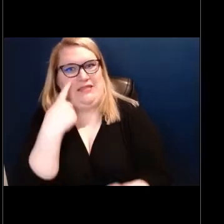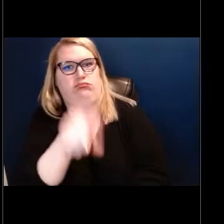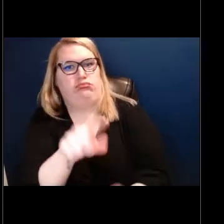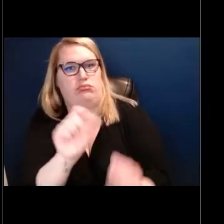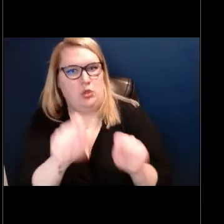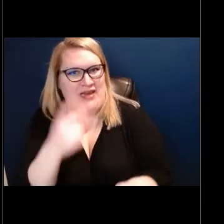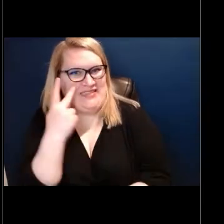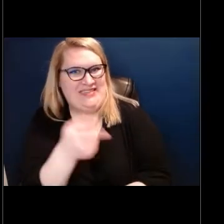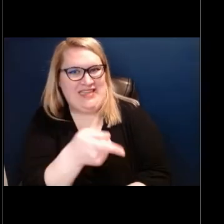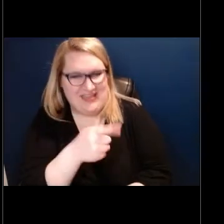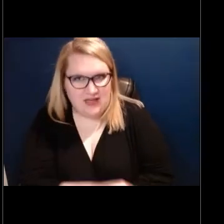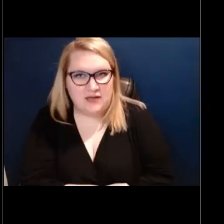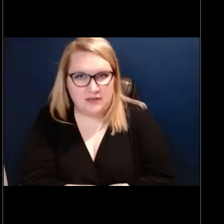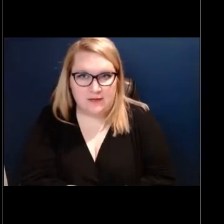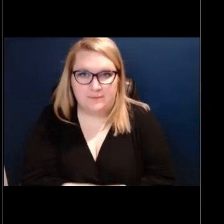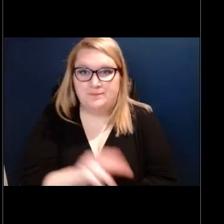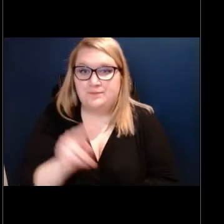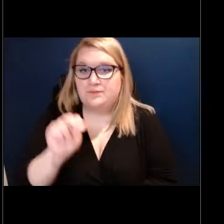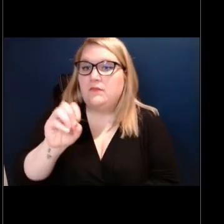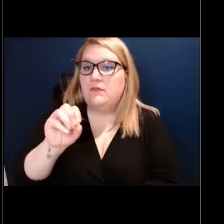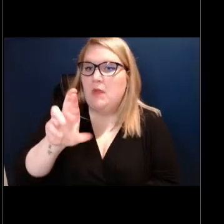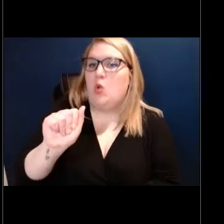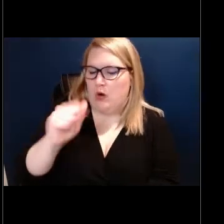And Nora agrees visibility,